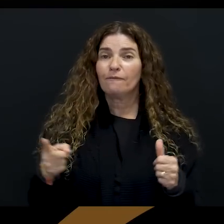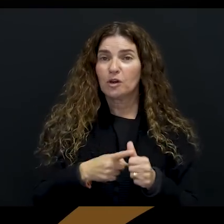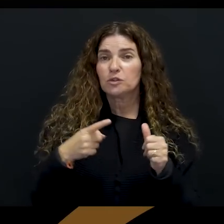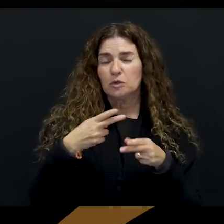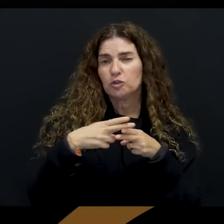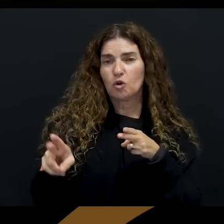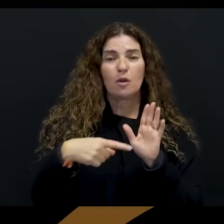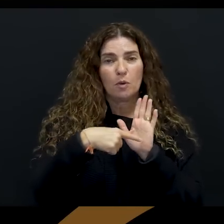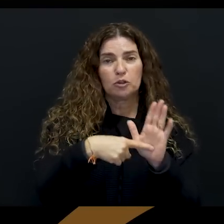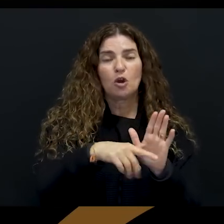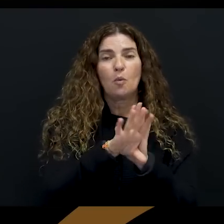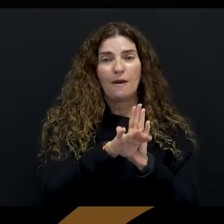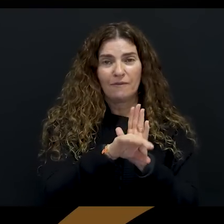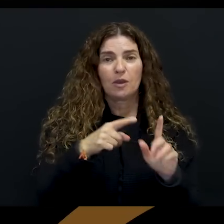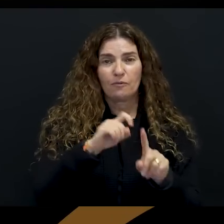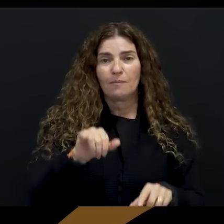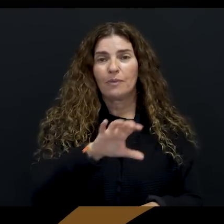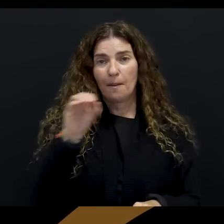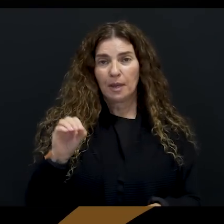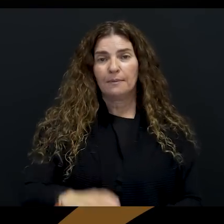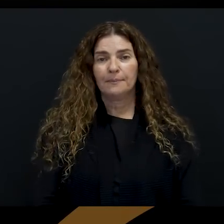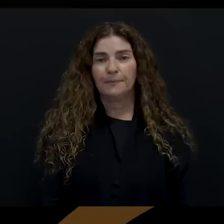But first, a short video from Meloway Makeup.